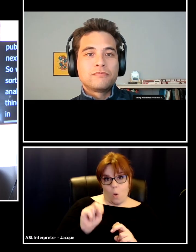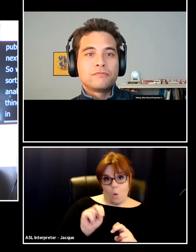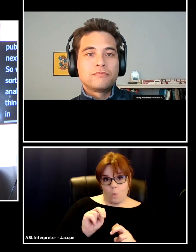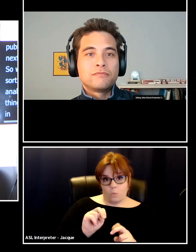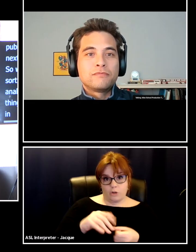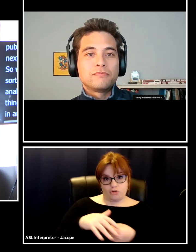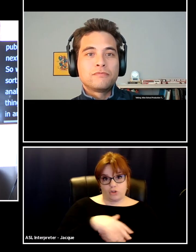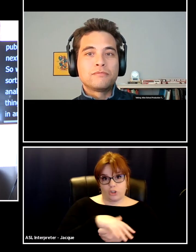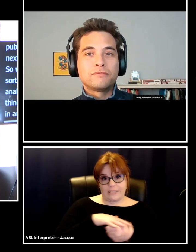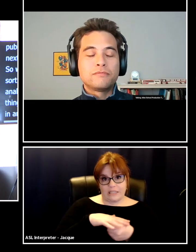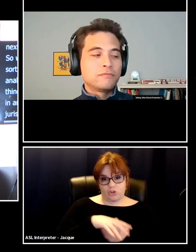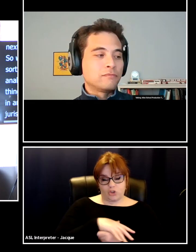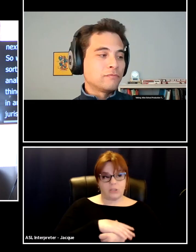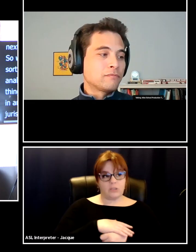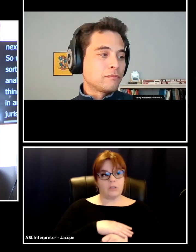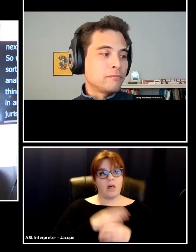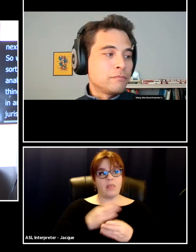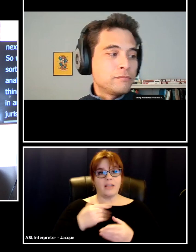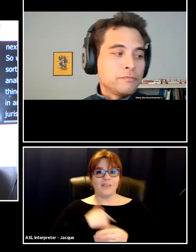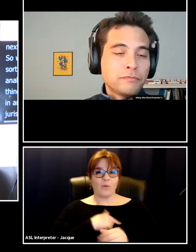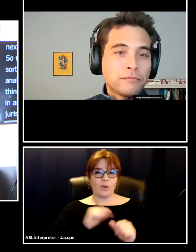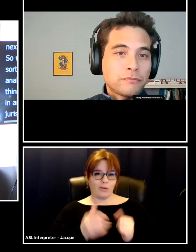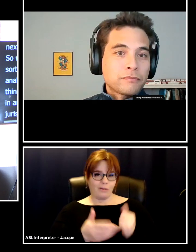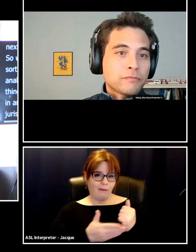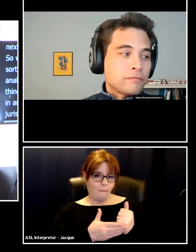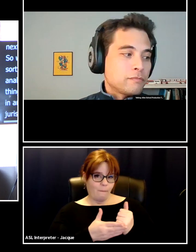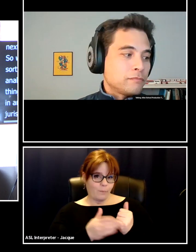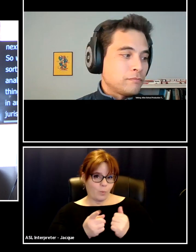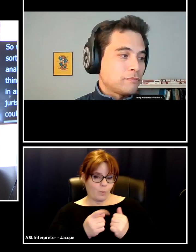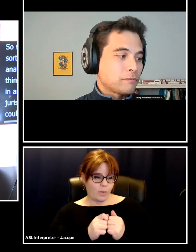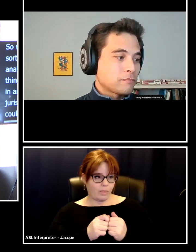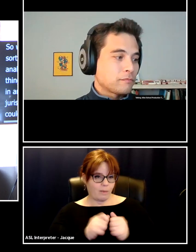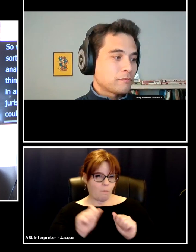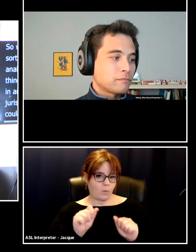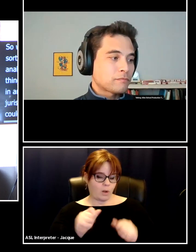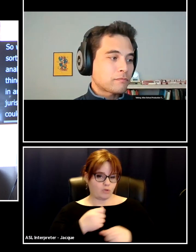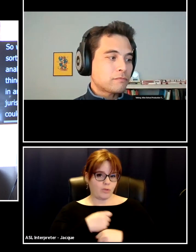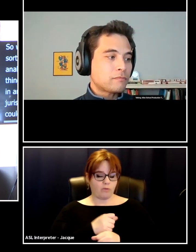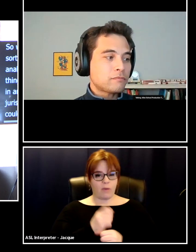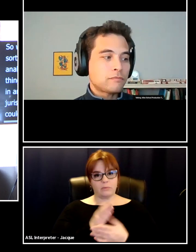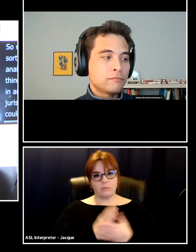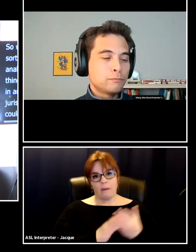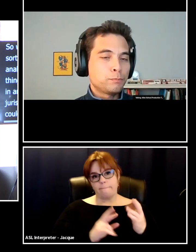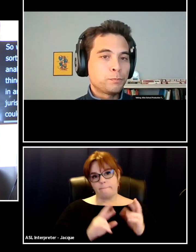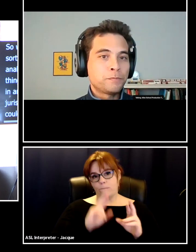we could um uh help you through and potentially create some um reports tailored to your interests